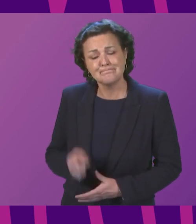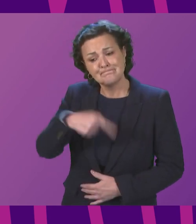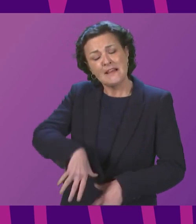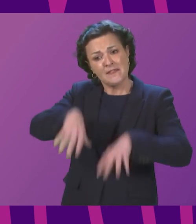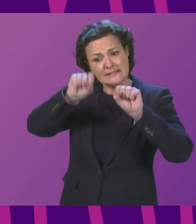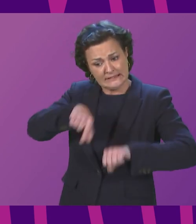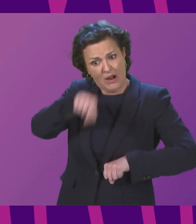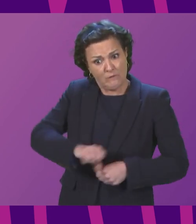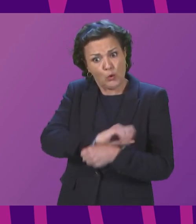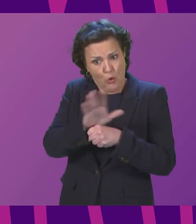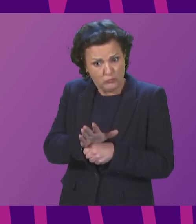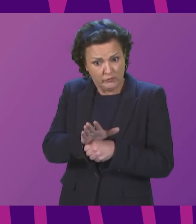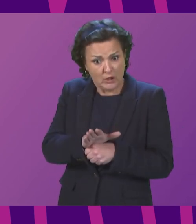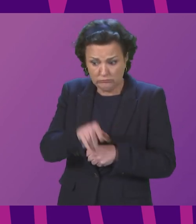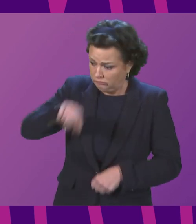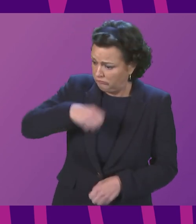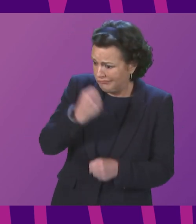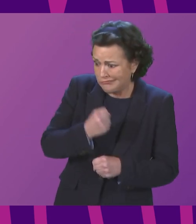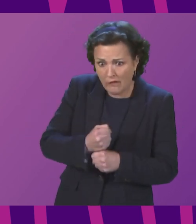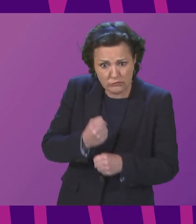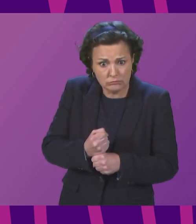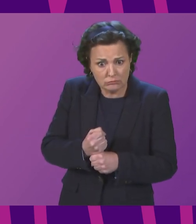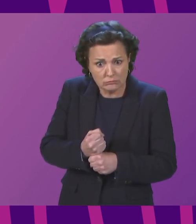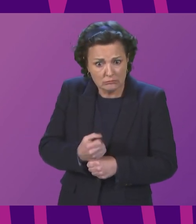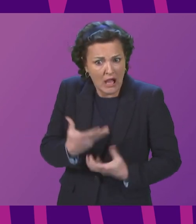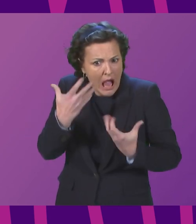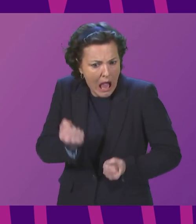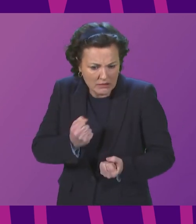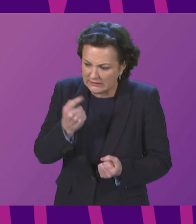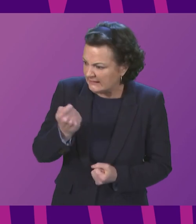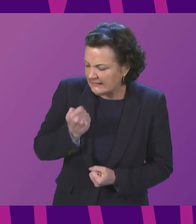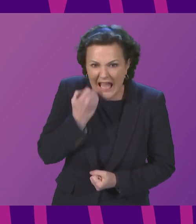health measures by providing us with almost real-time information about the advance of